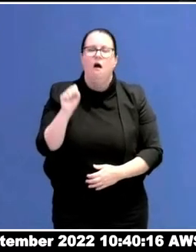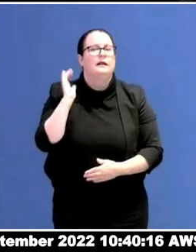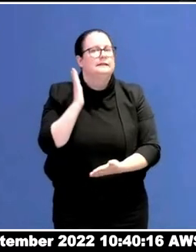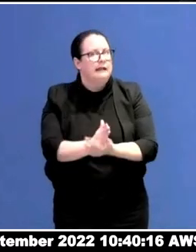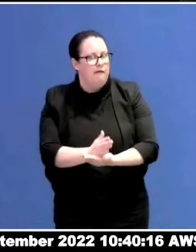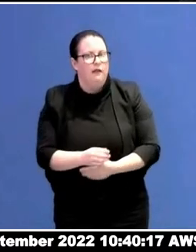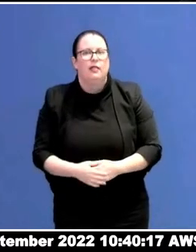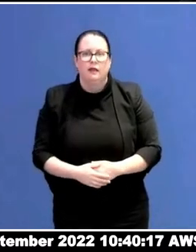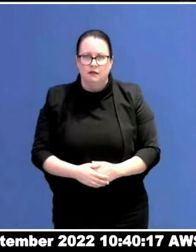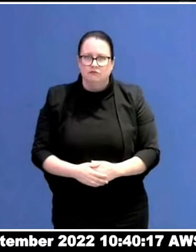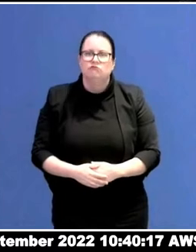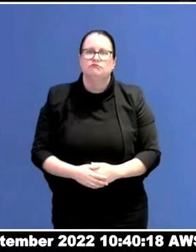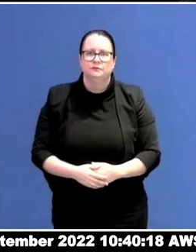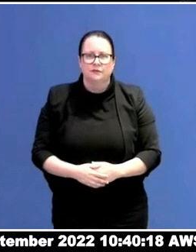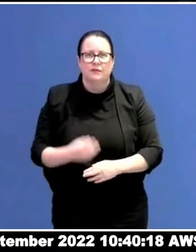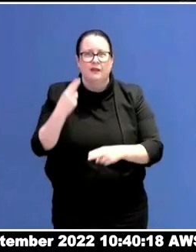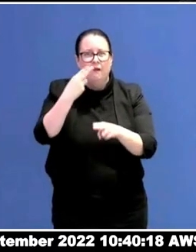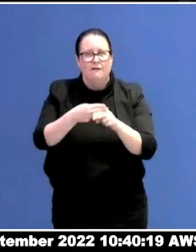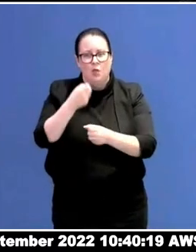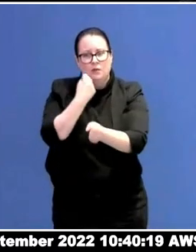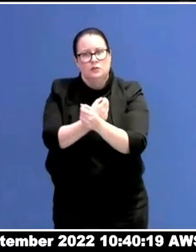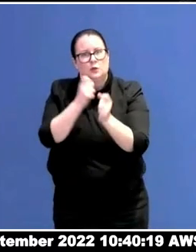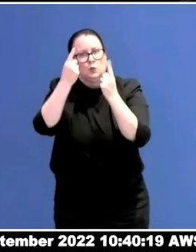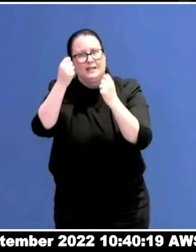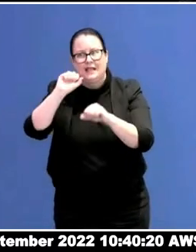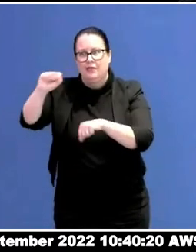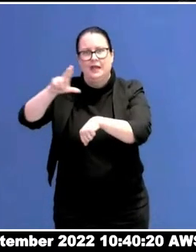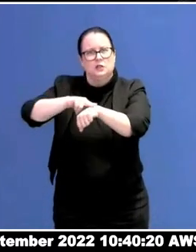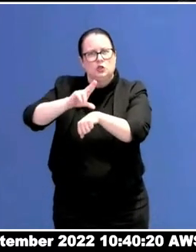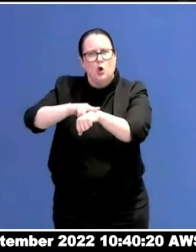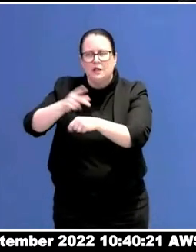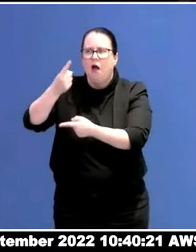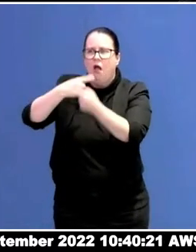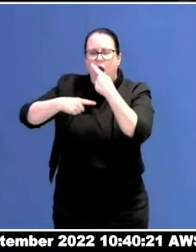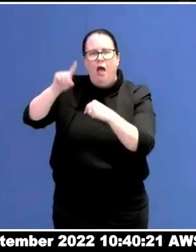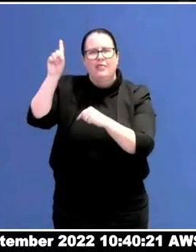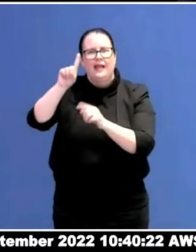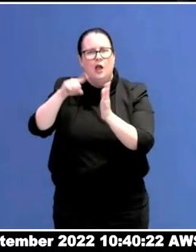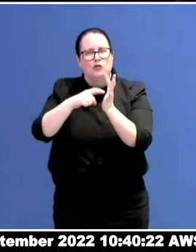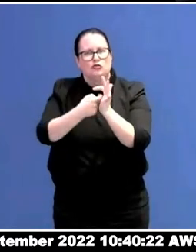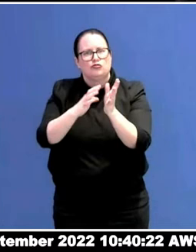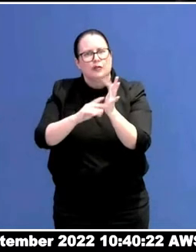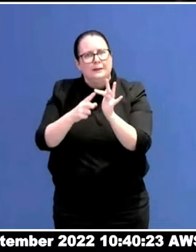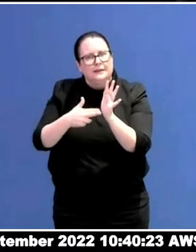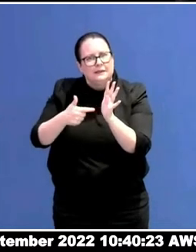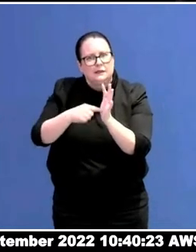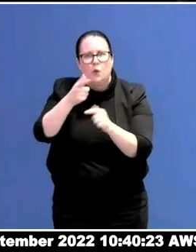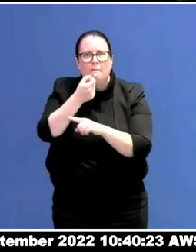To have that knowledge as to what their current treatment is in their past history, I